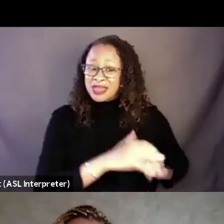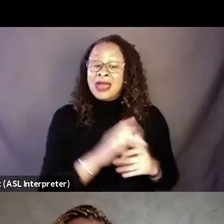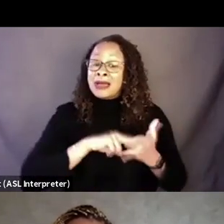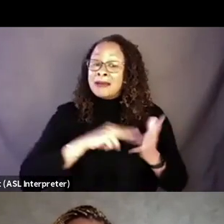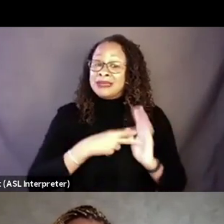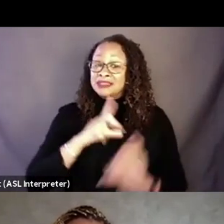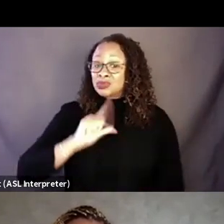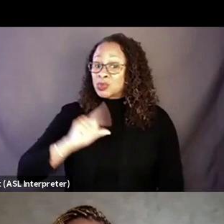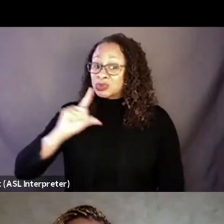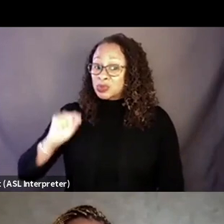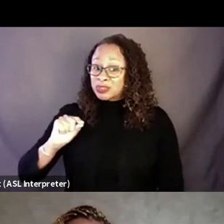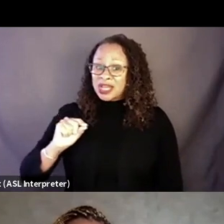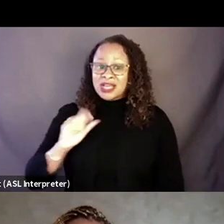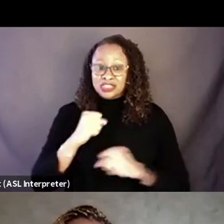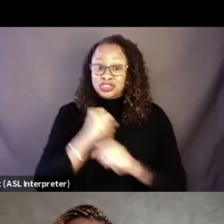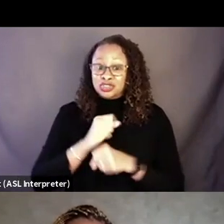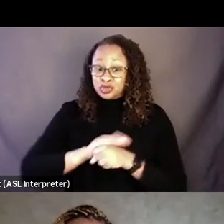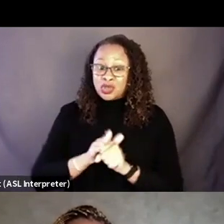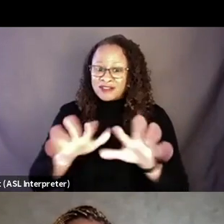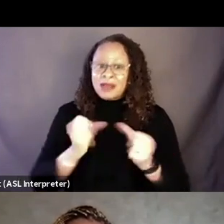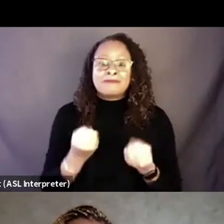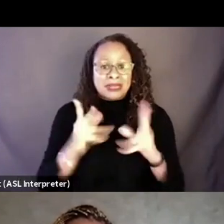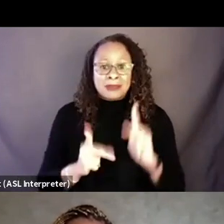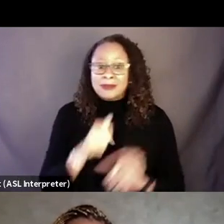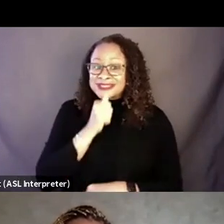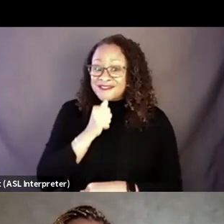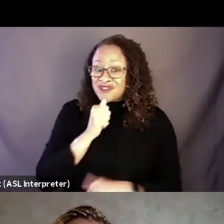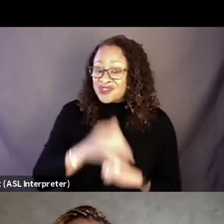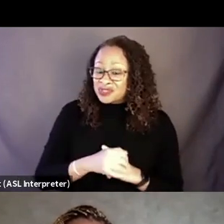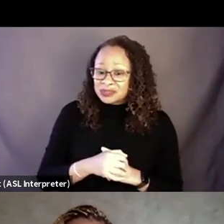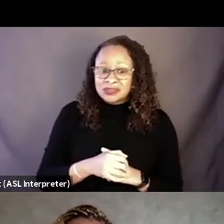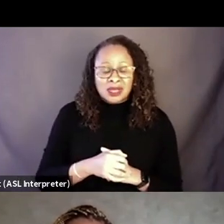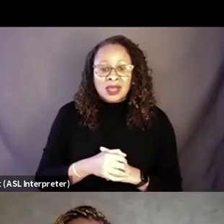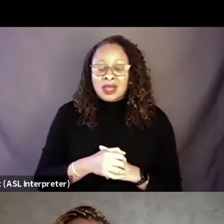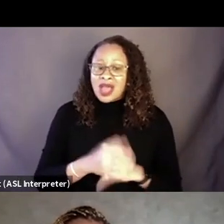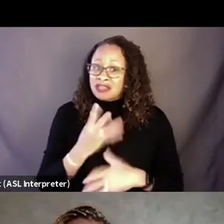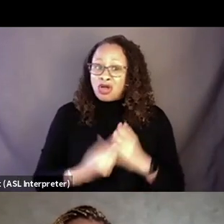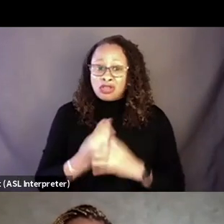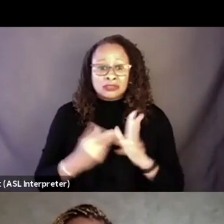it was the year of COVID and many people have suffered and people have lost their loved ones, my condolences